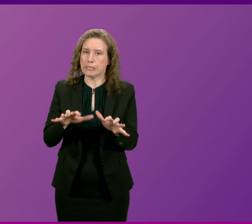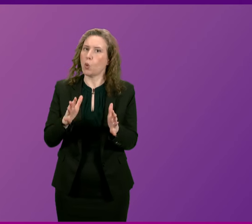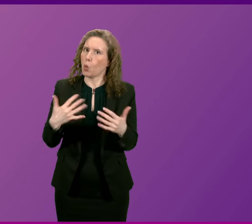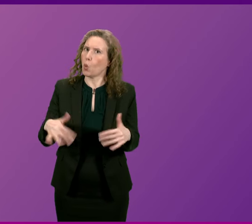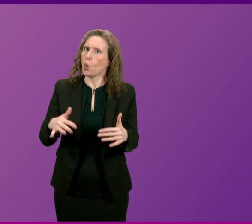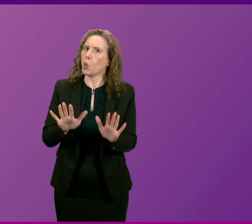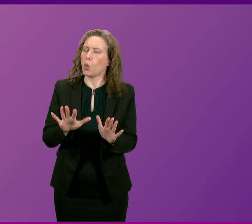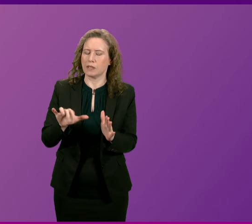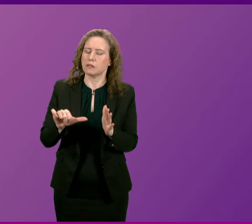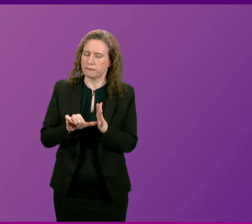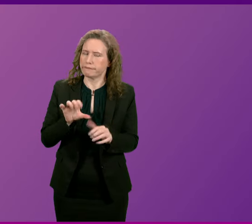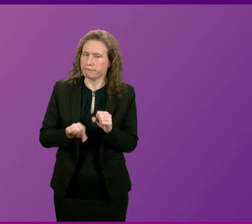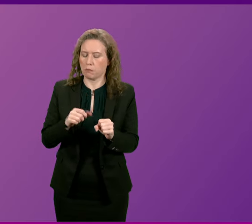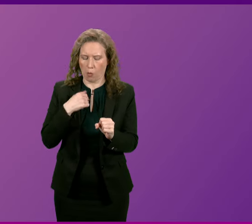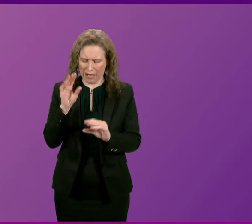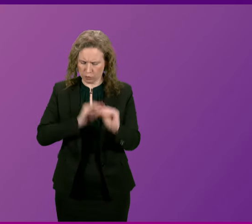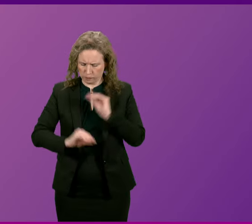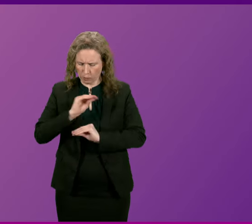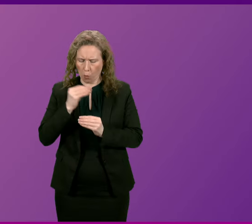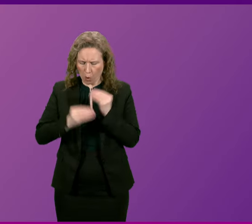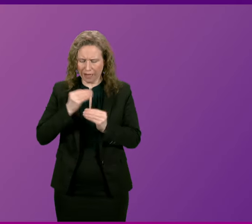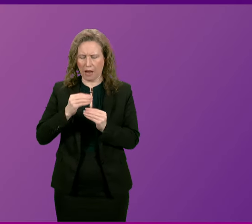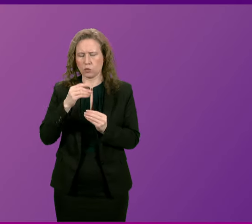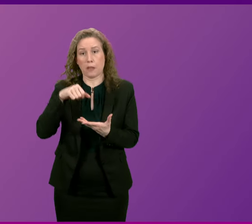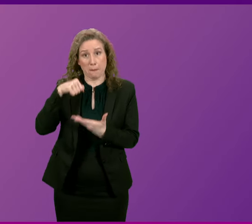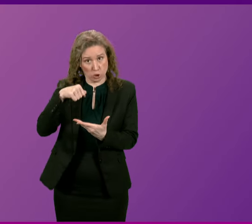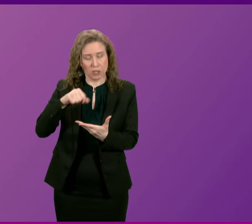our commitments as we take our budget decisions.